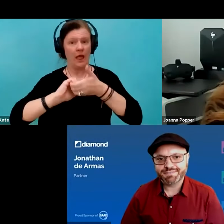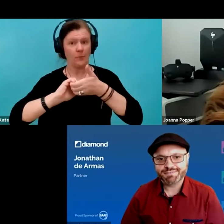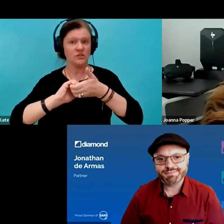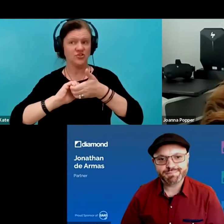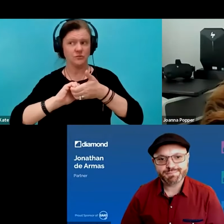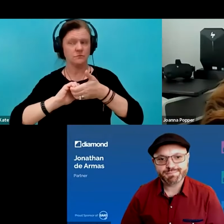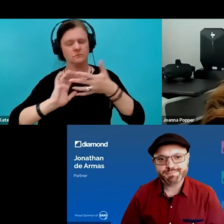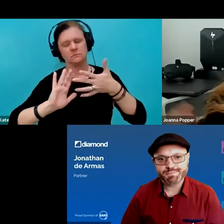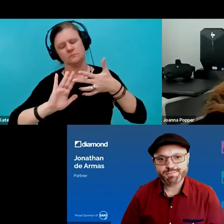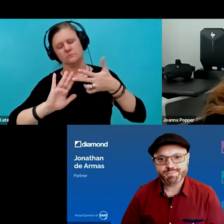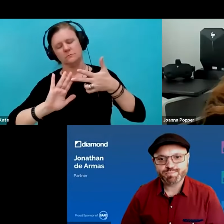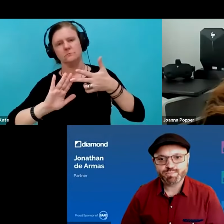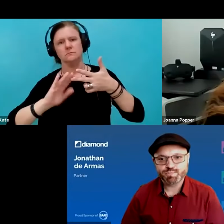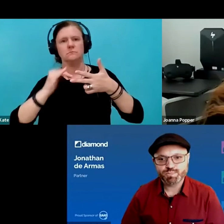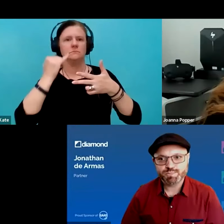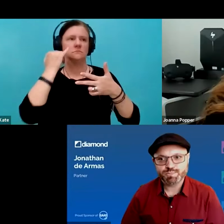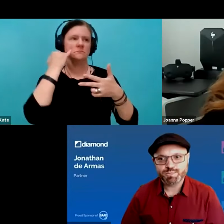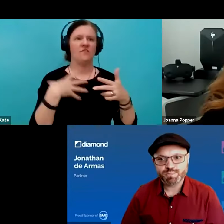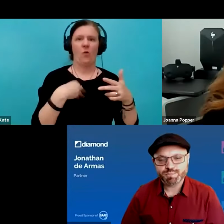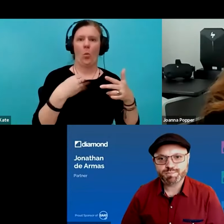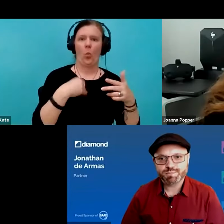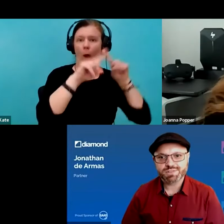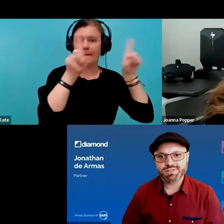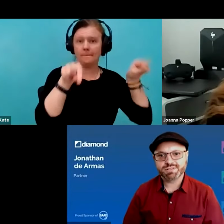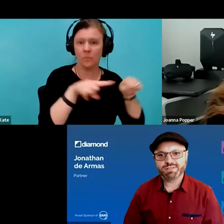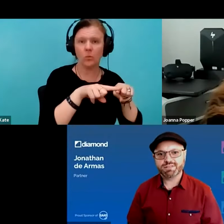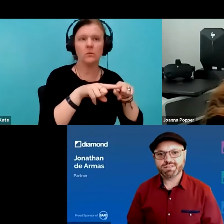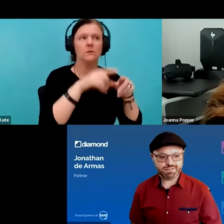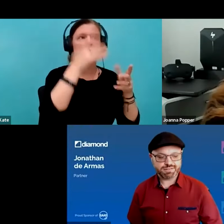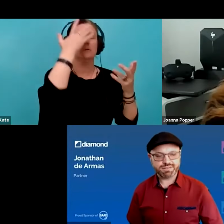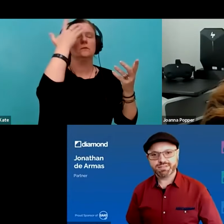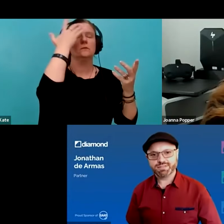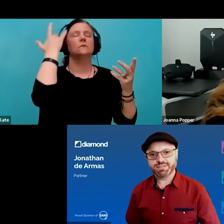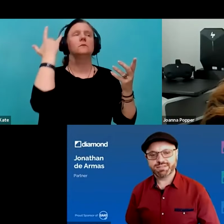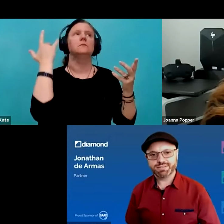Joanna Popper: Whether you know on whiteboards in environments is very